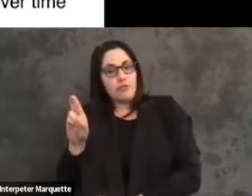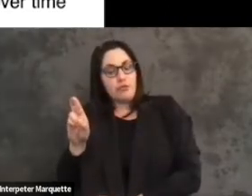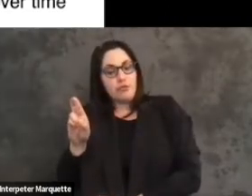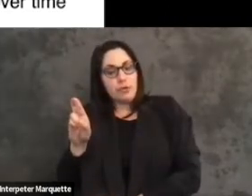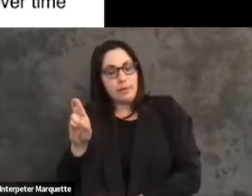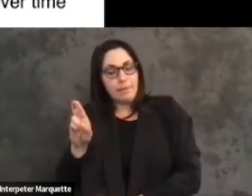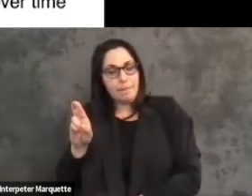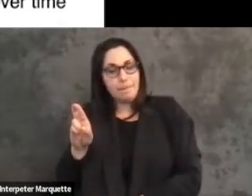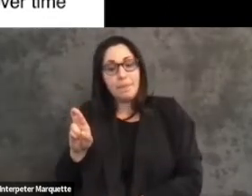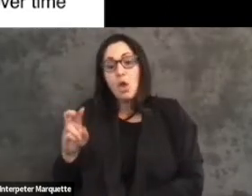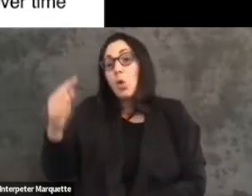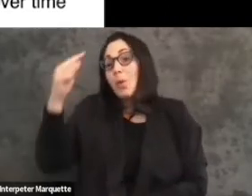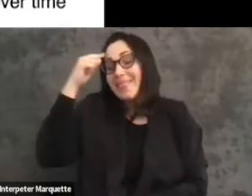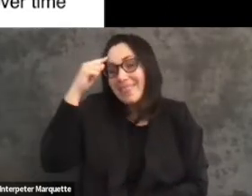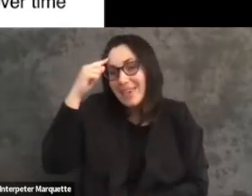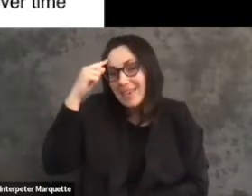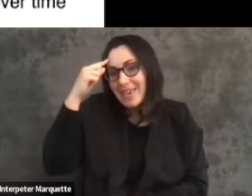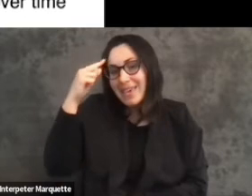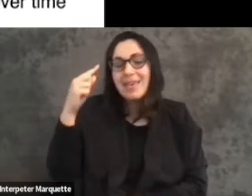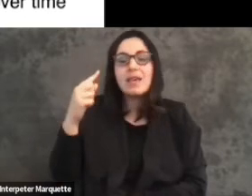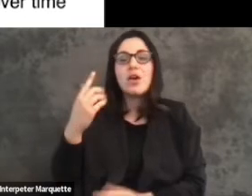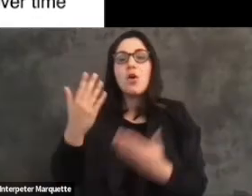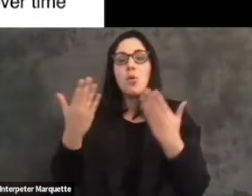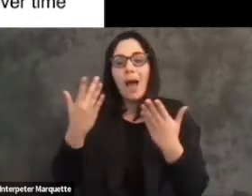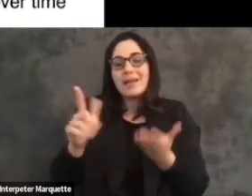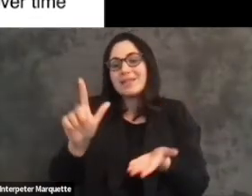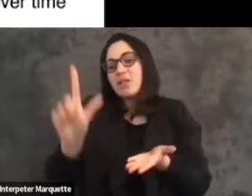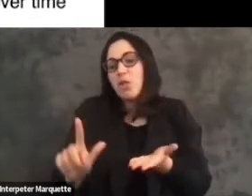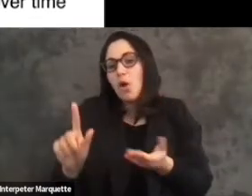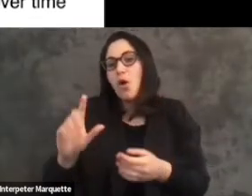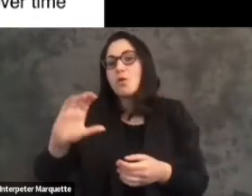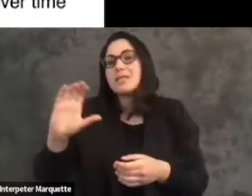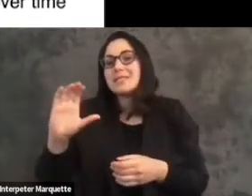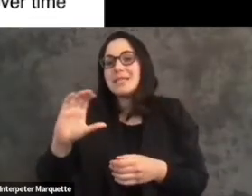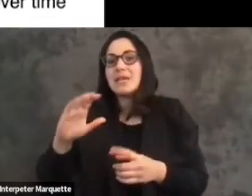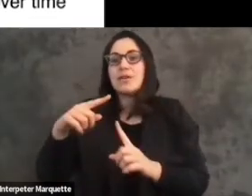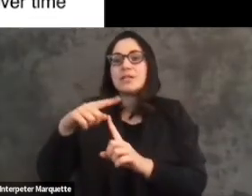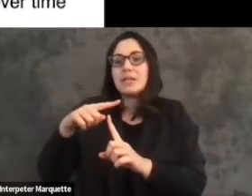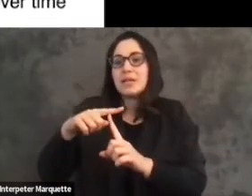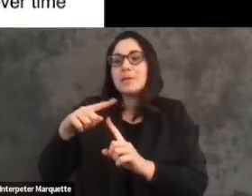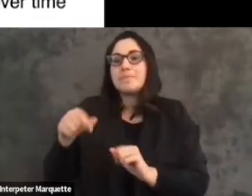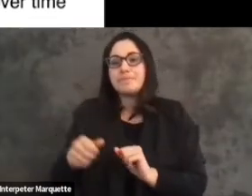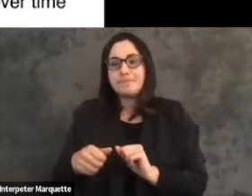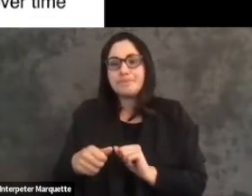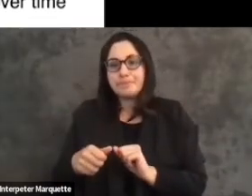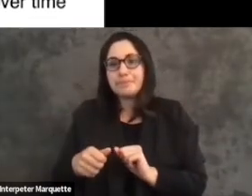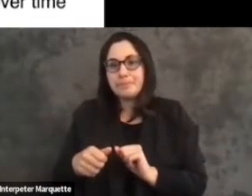following vaccination. This seems to be particularly true with people who got the Pfizer vaccine.